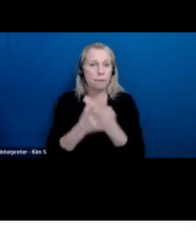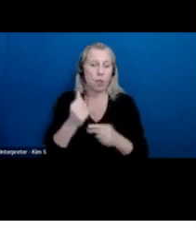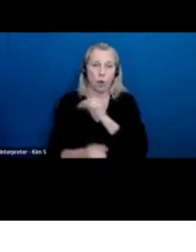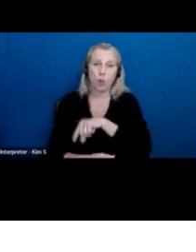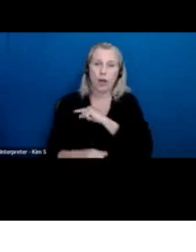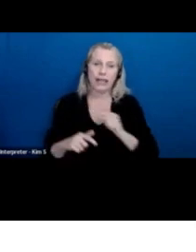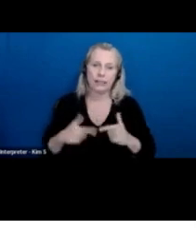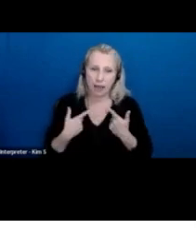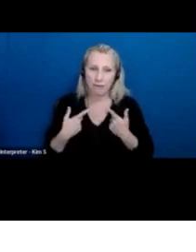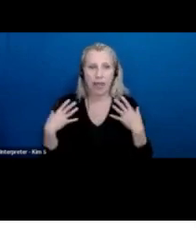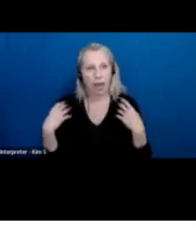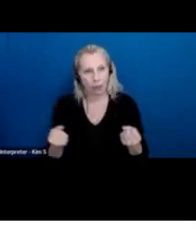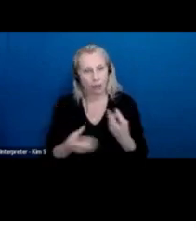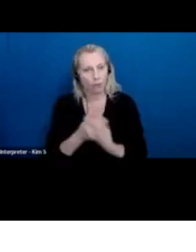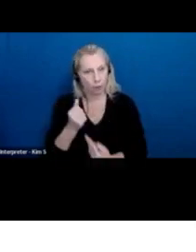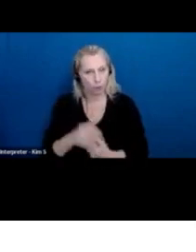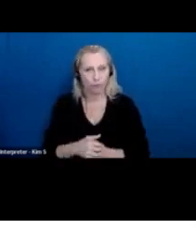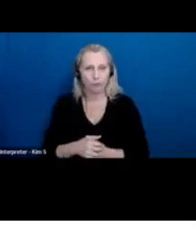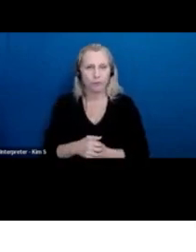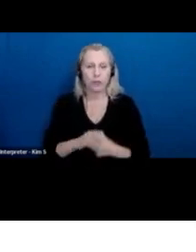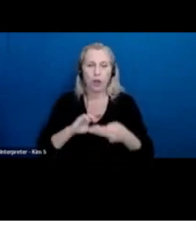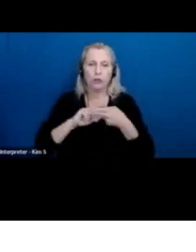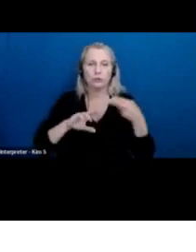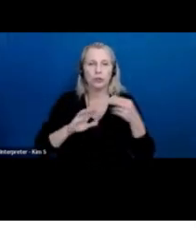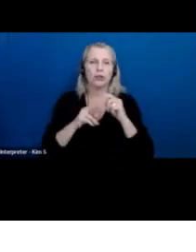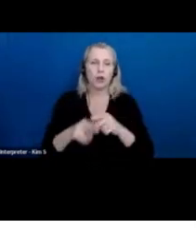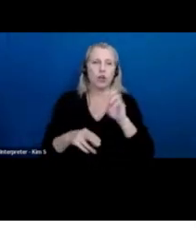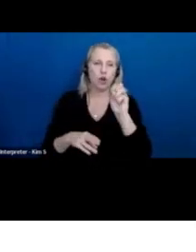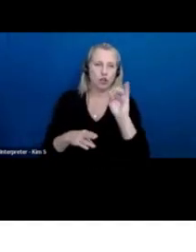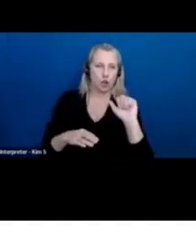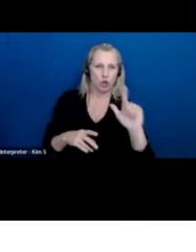and our health. We call these social determinants of health and they can be grouped into